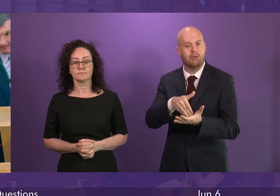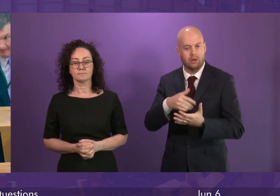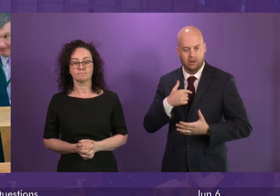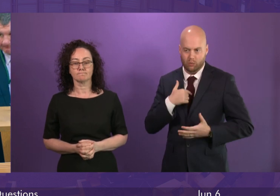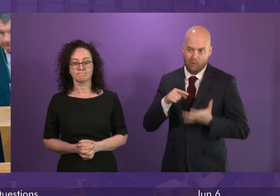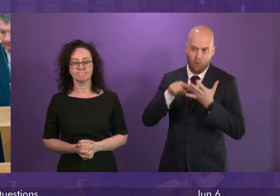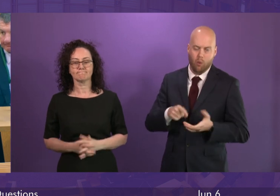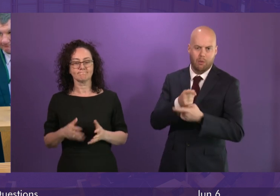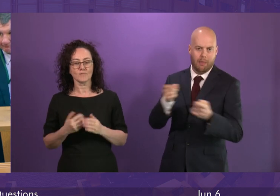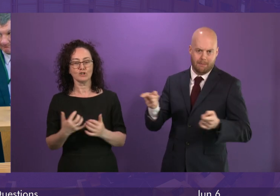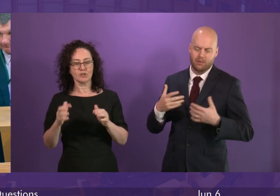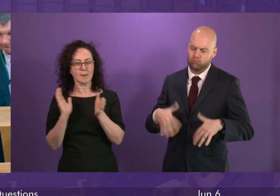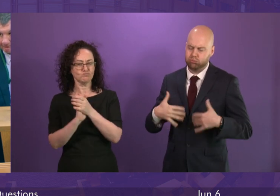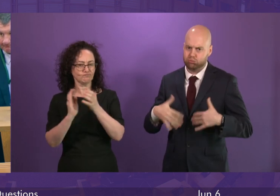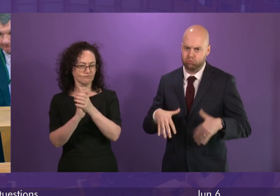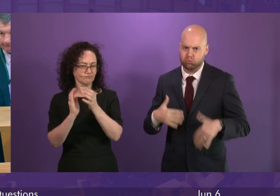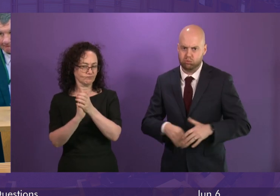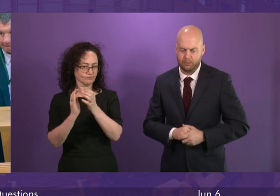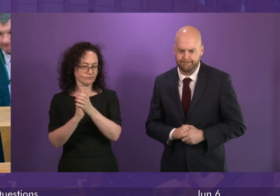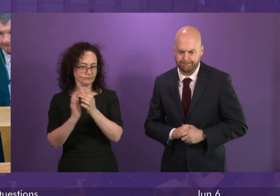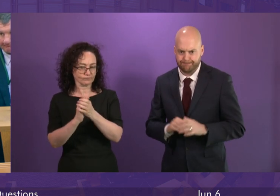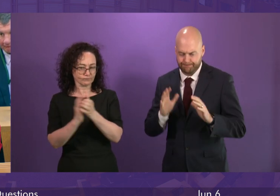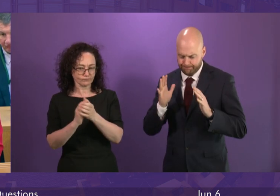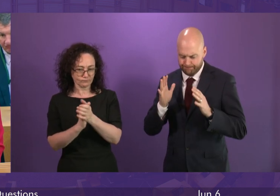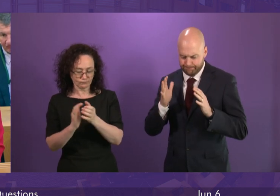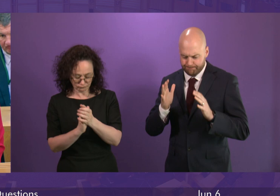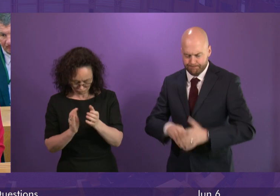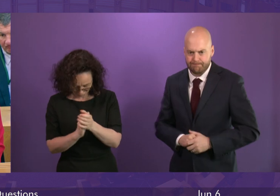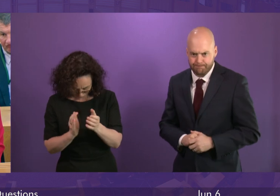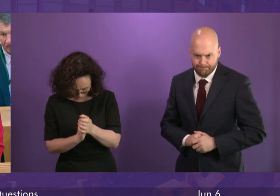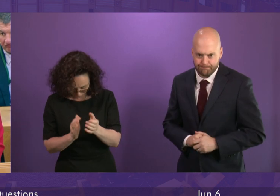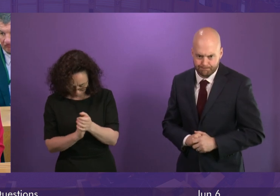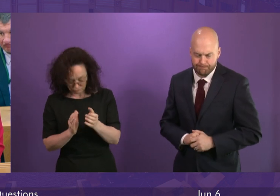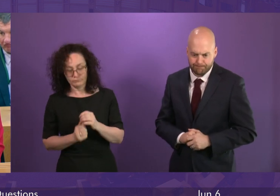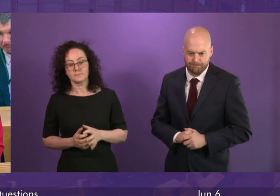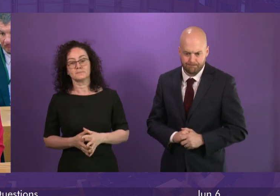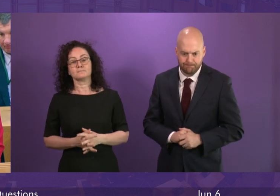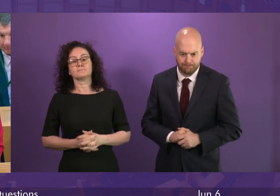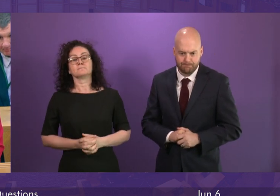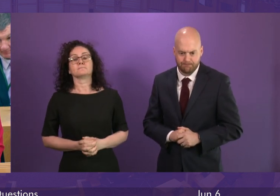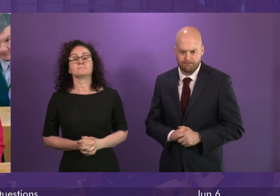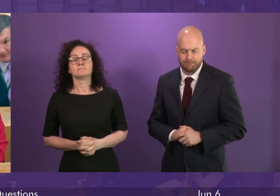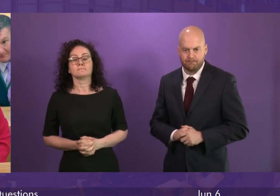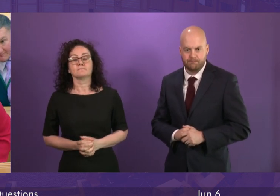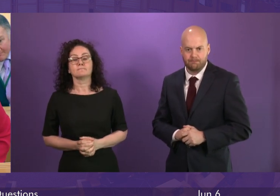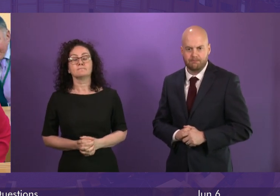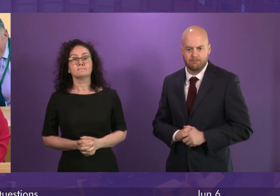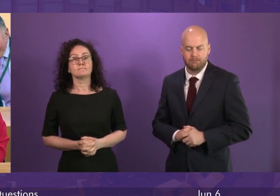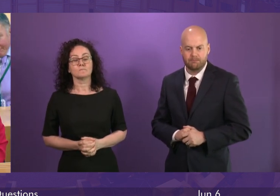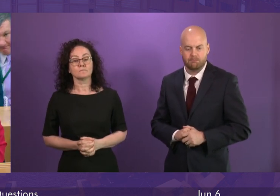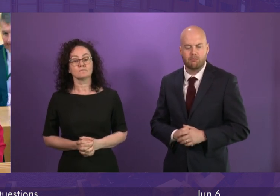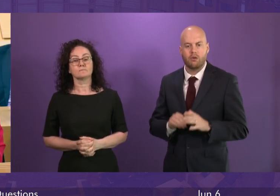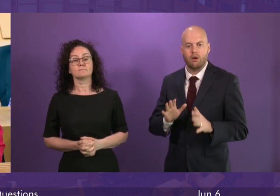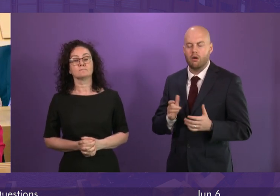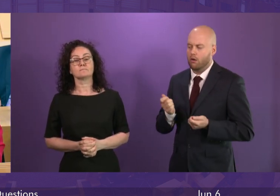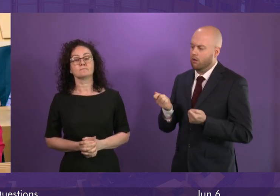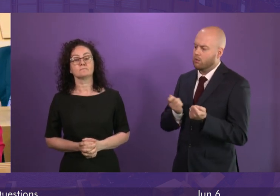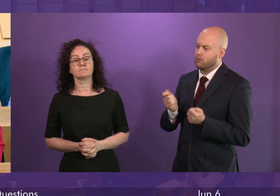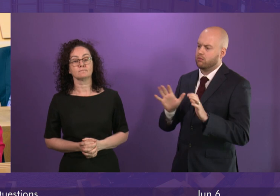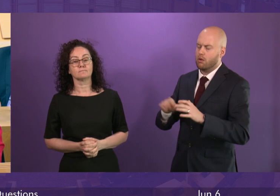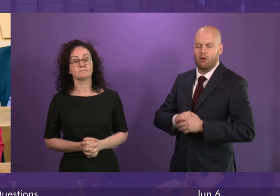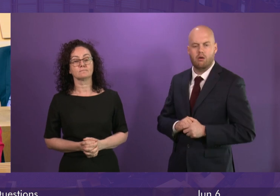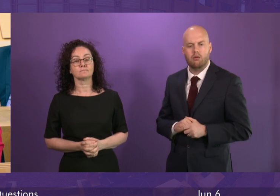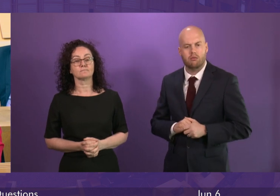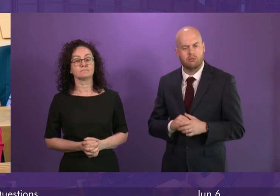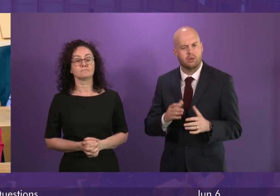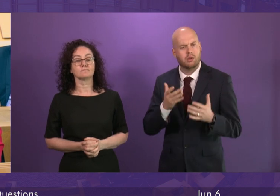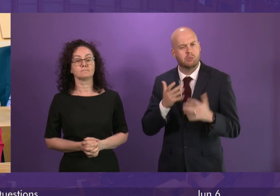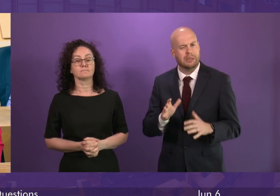In recent weeks, we have heard a lot about the difficulties that teachers